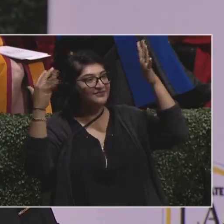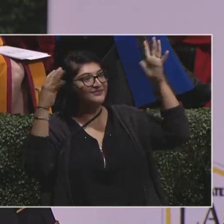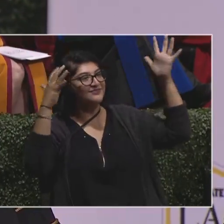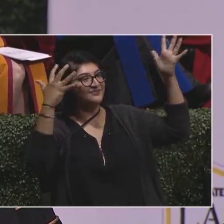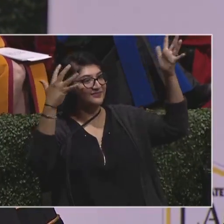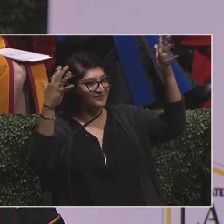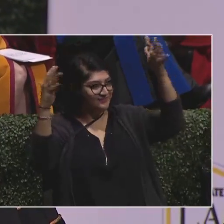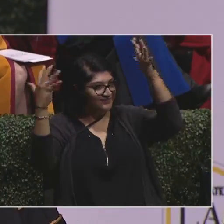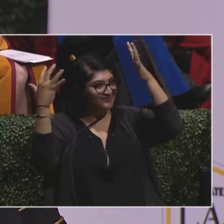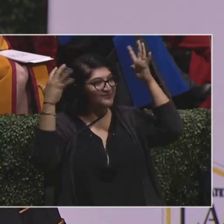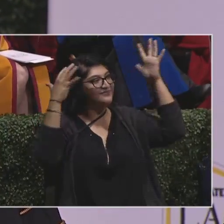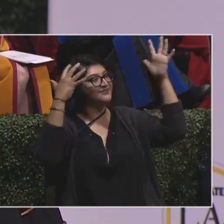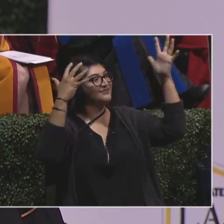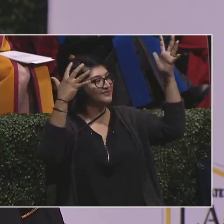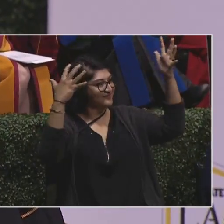BACCALAUREATE DEGREES WHO ARE ABLE